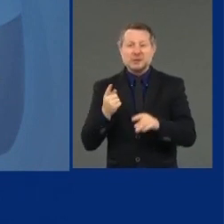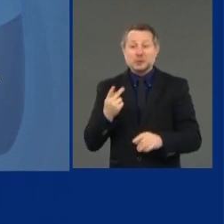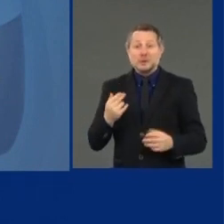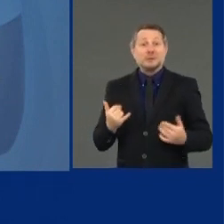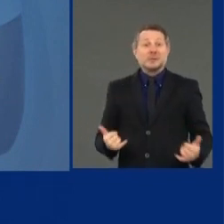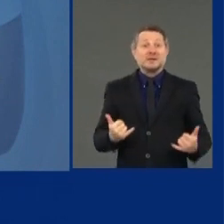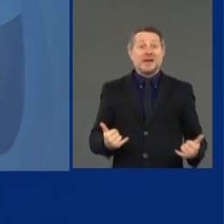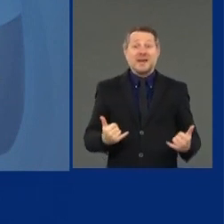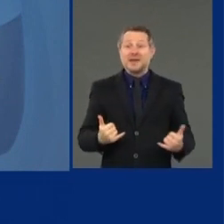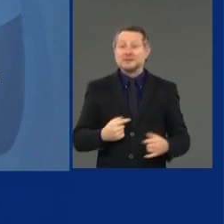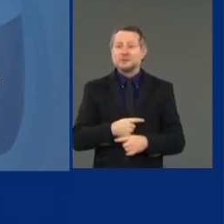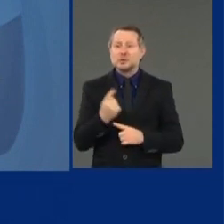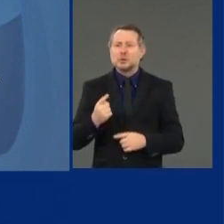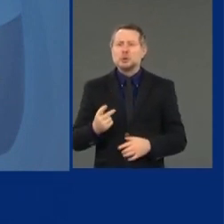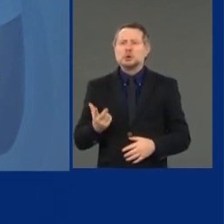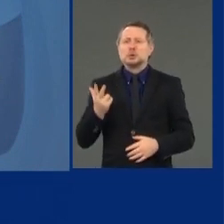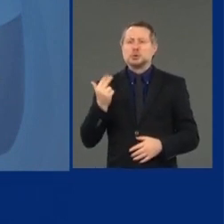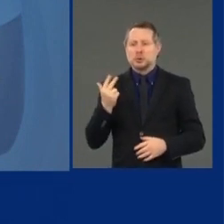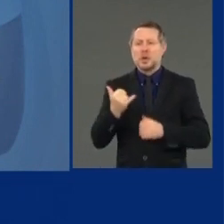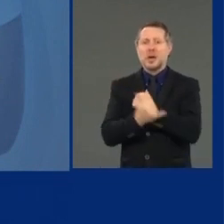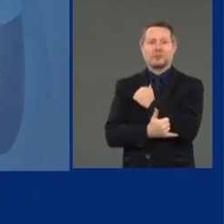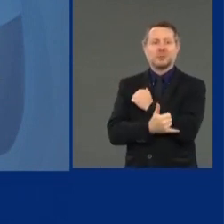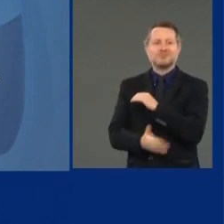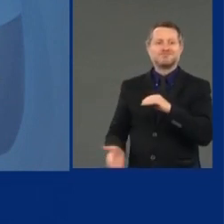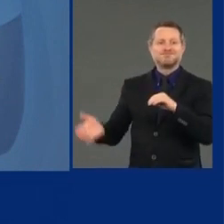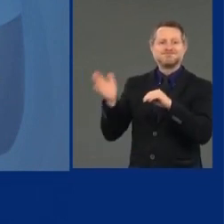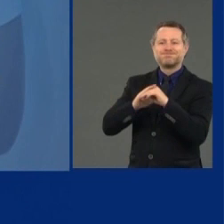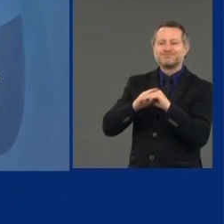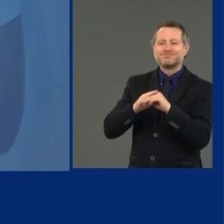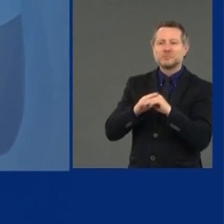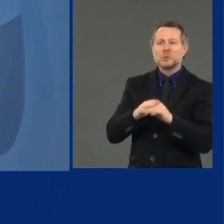OKAY?